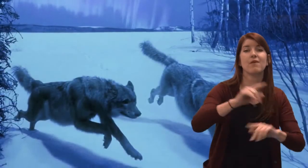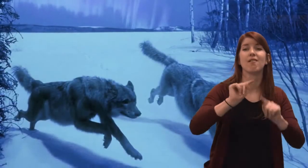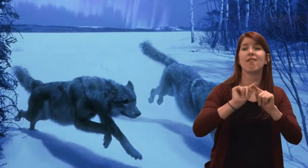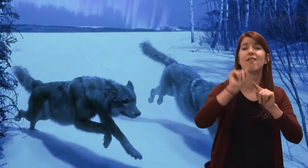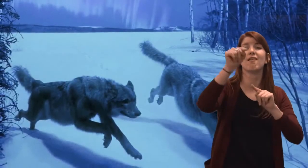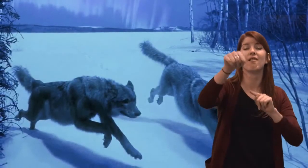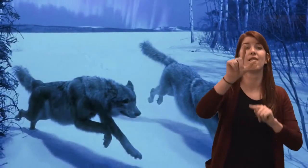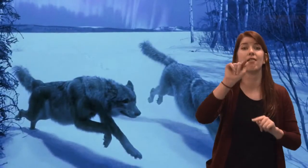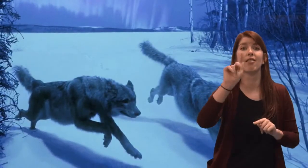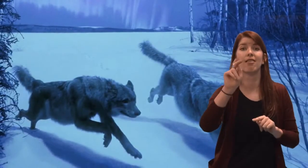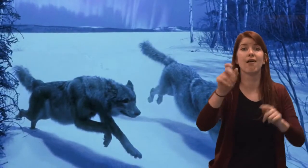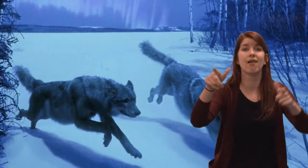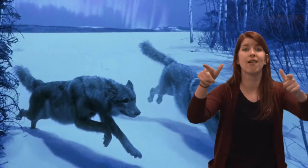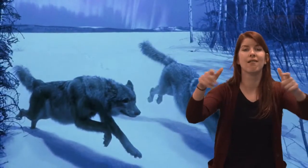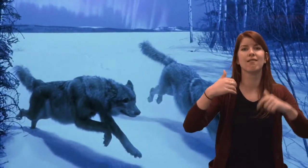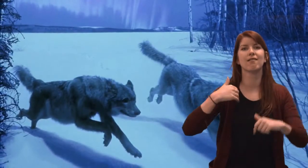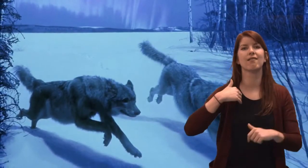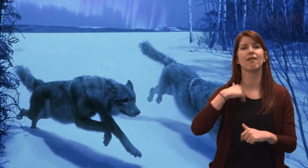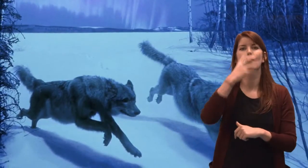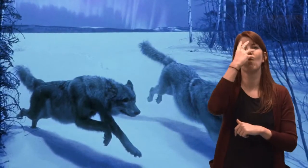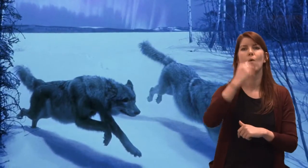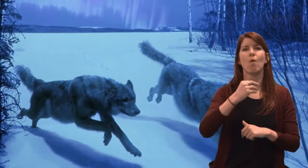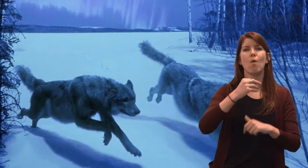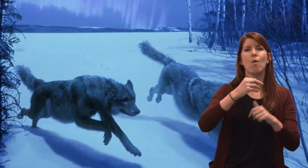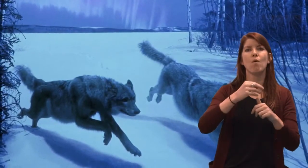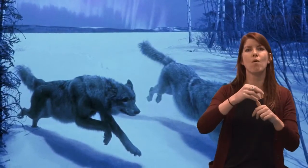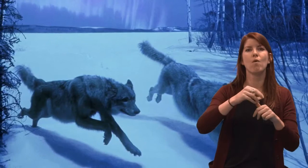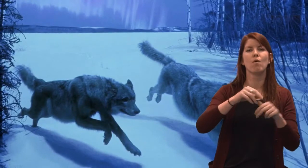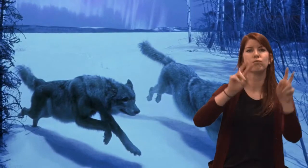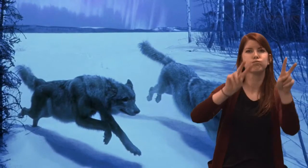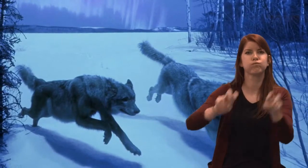a pair of wolves are loping toward the viewer.